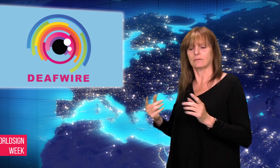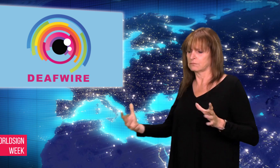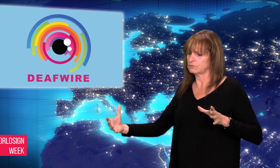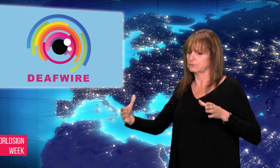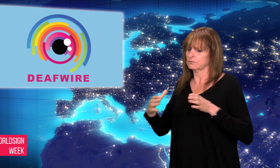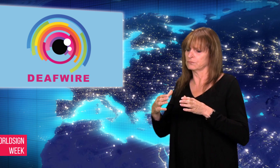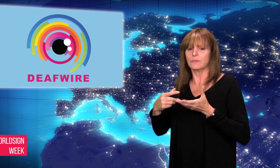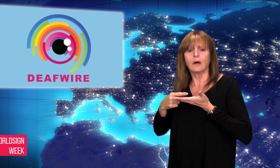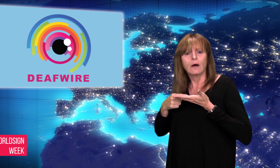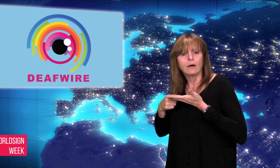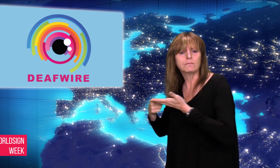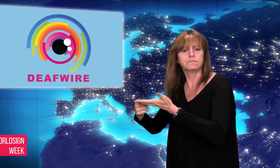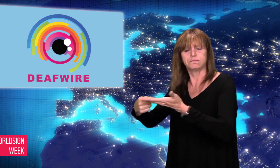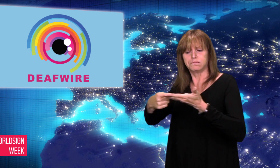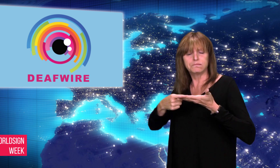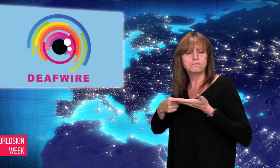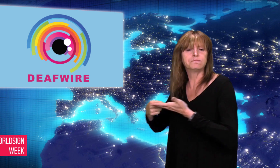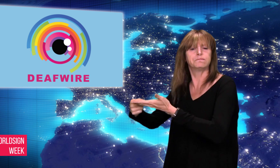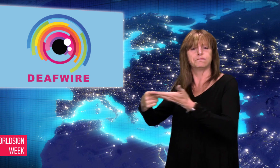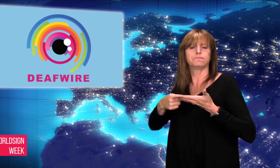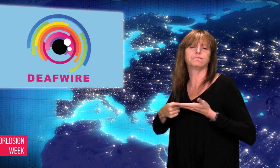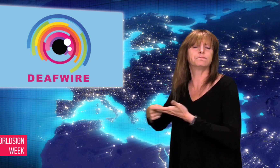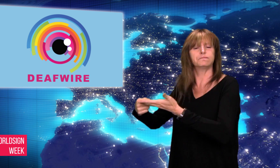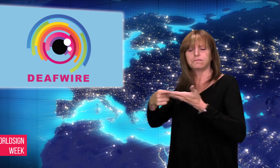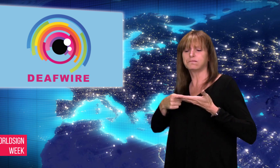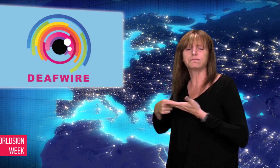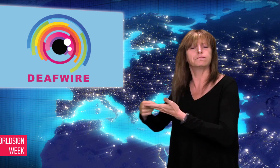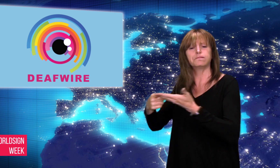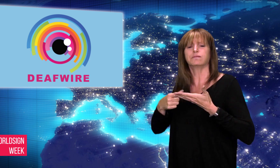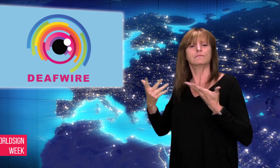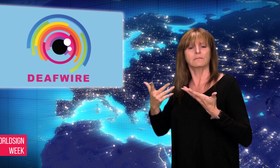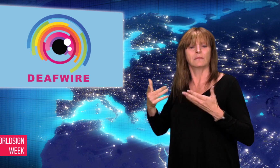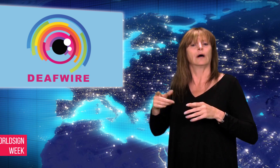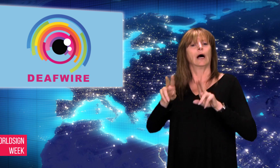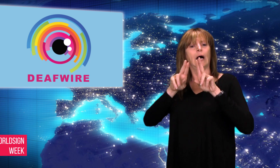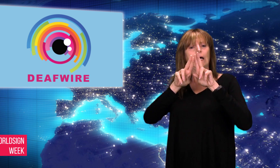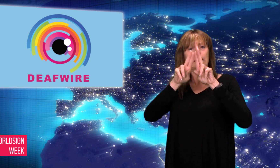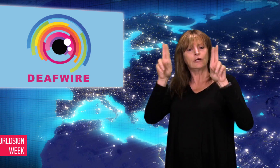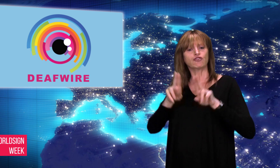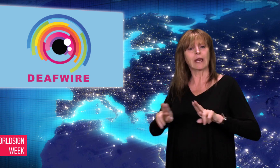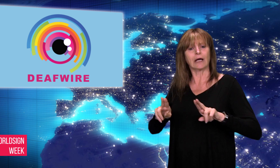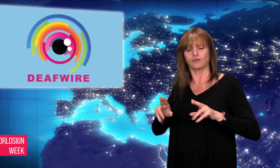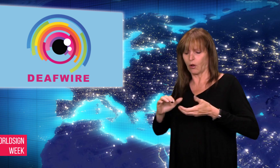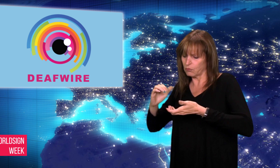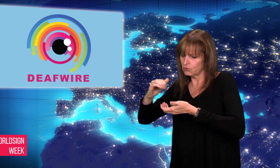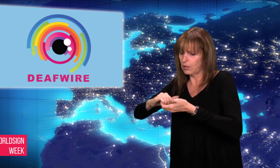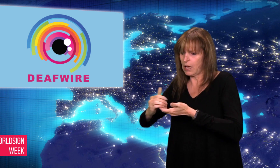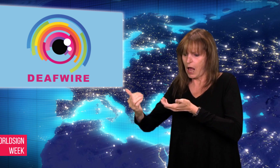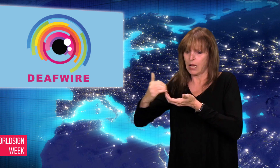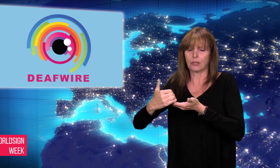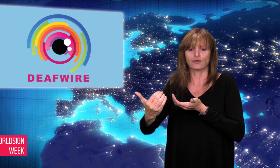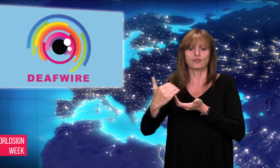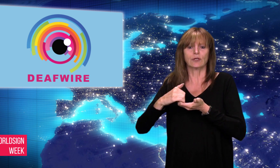of the Deaf (DDL), the WFD Board also hosted a reception at the Danish